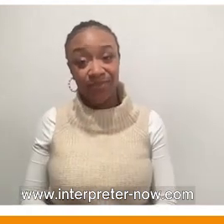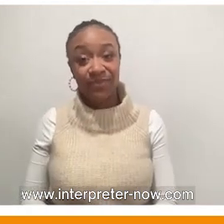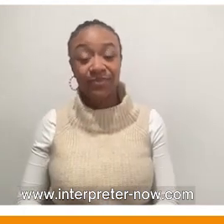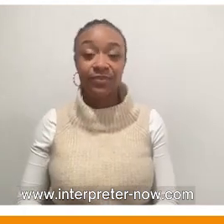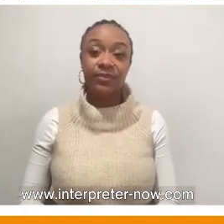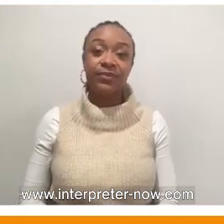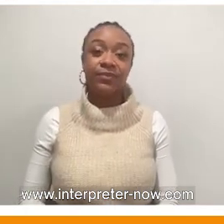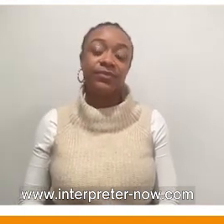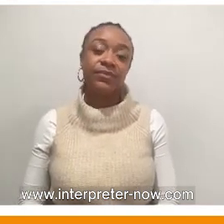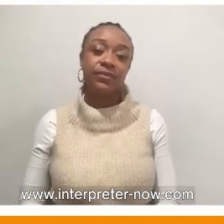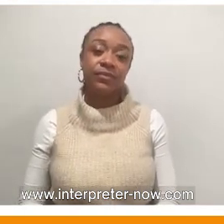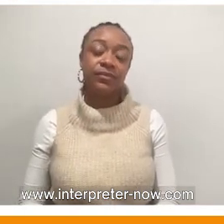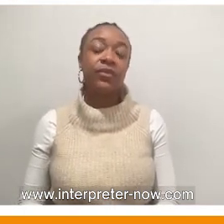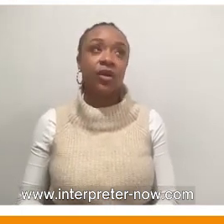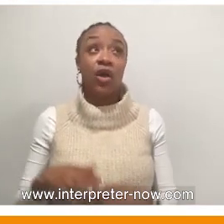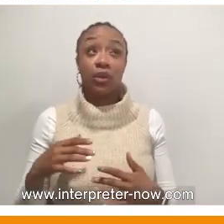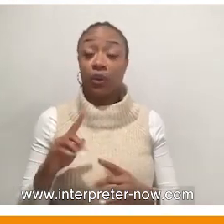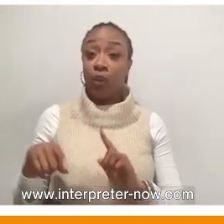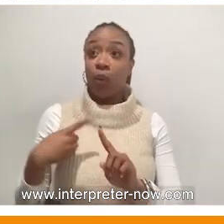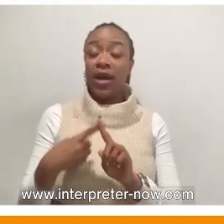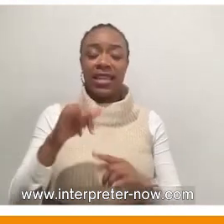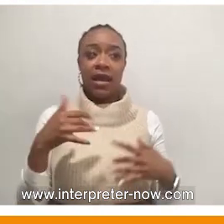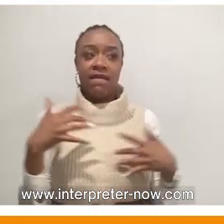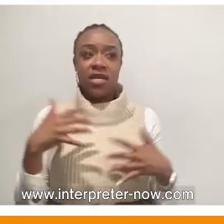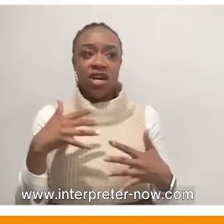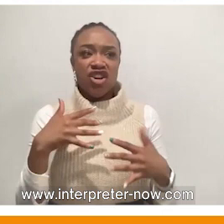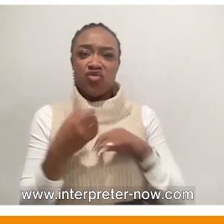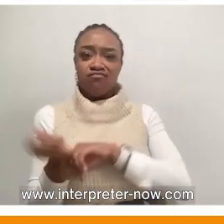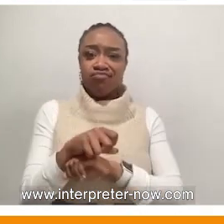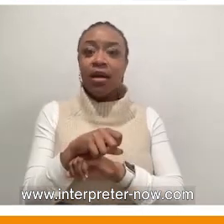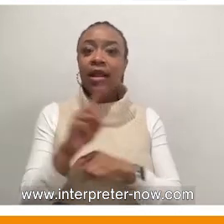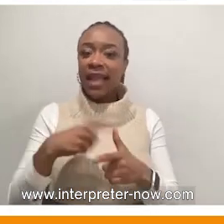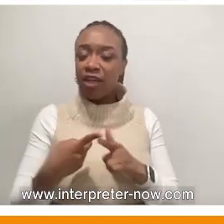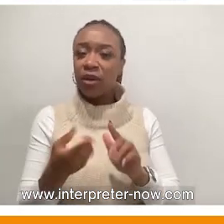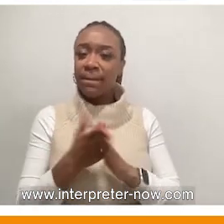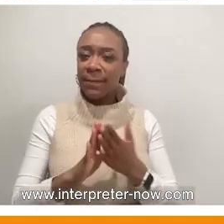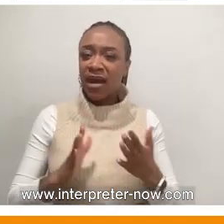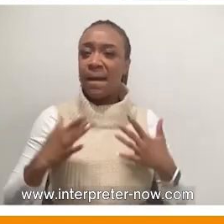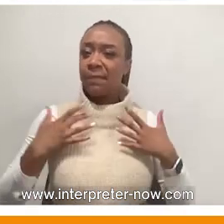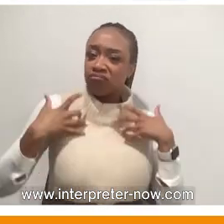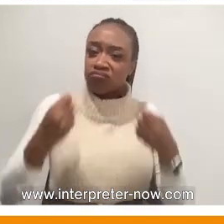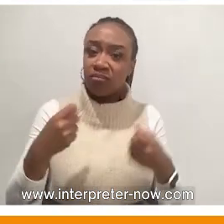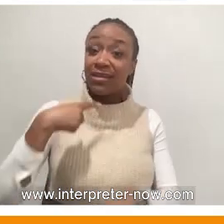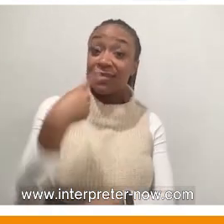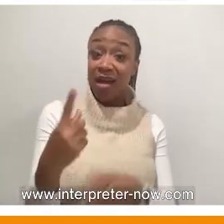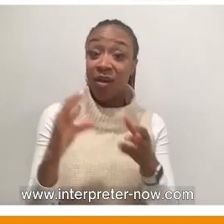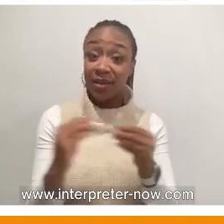So once you overcome that fear, you can be more authentic and more courageous,